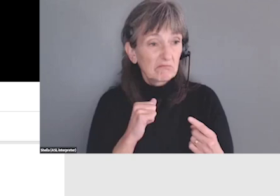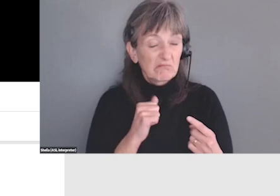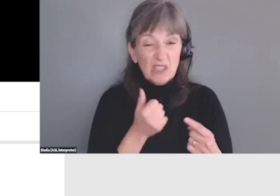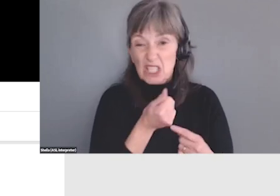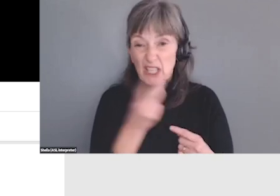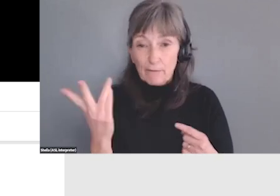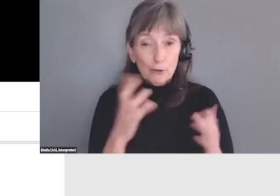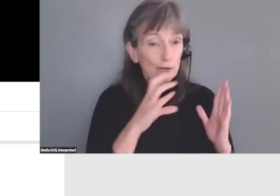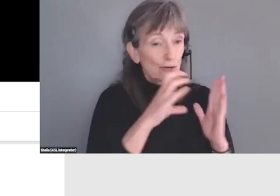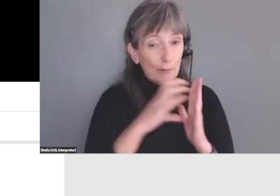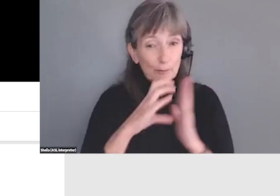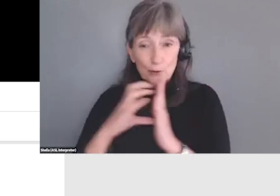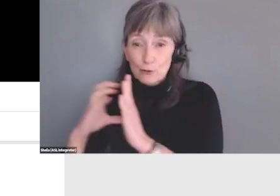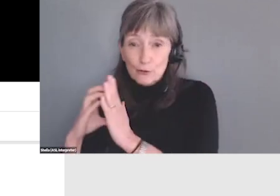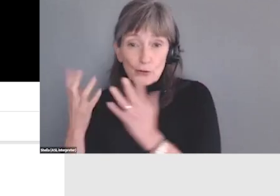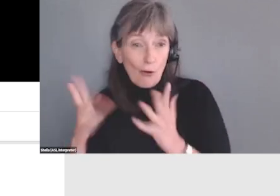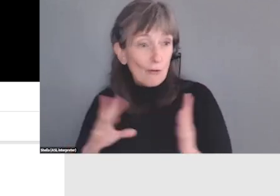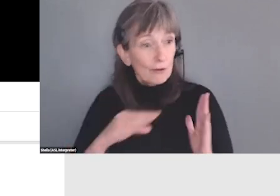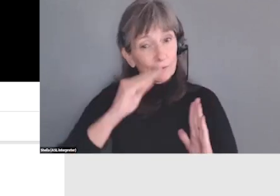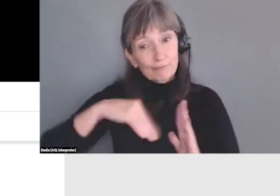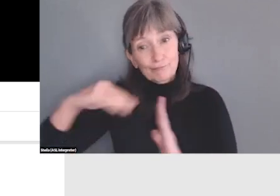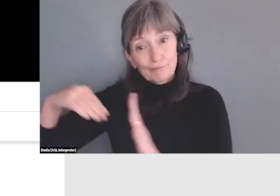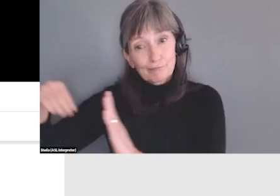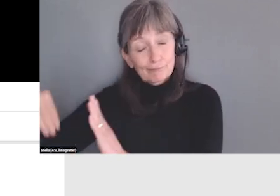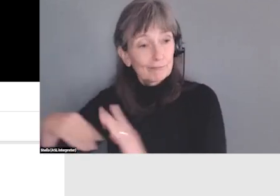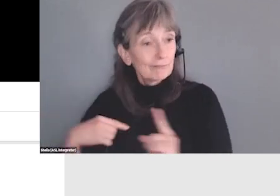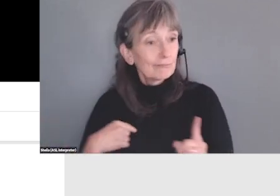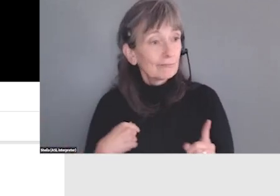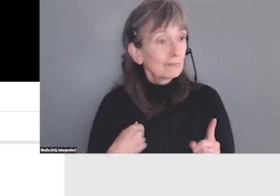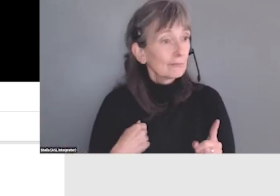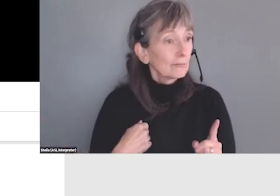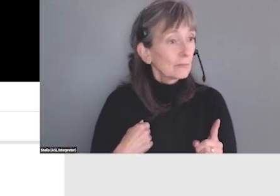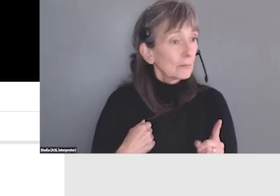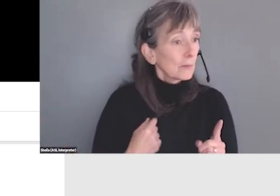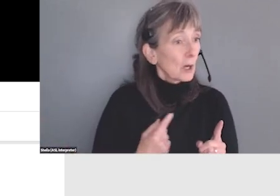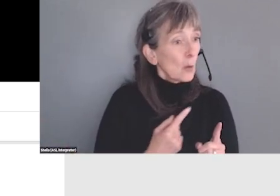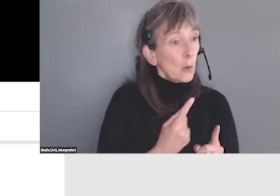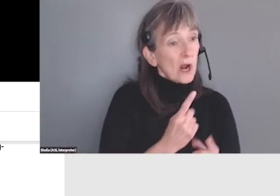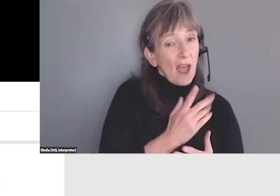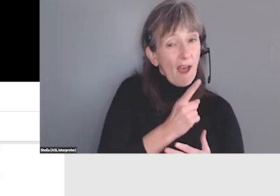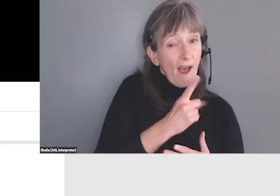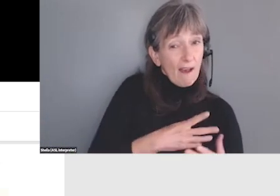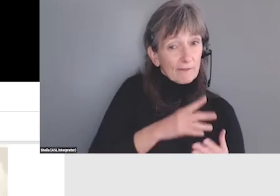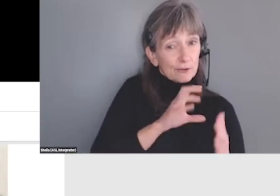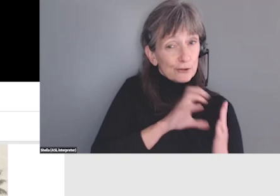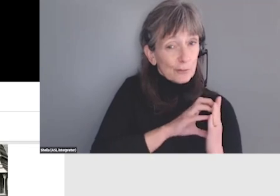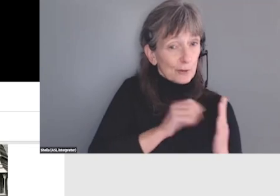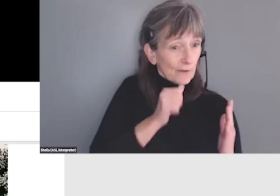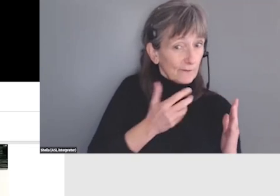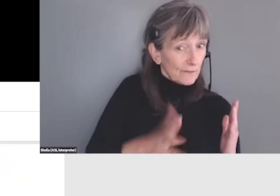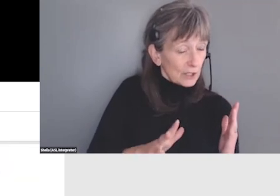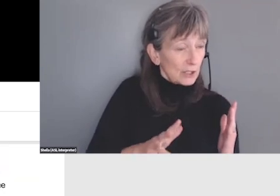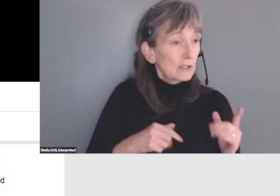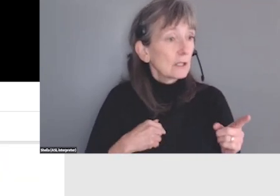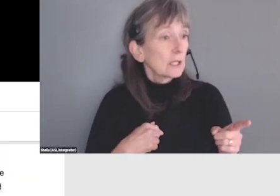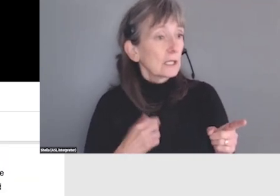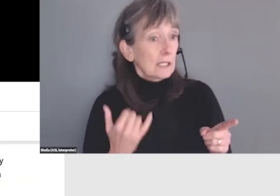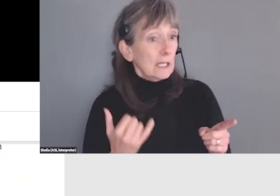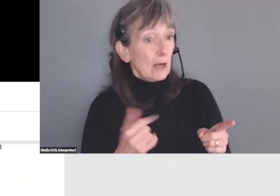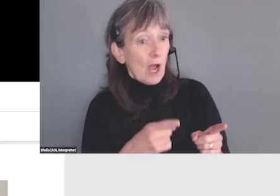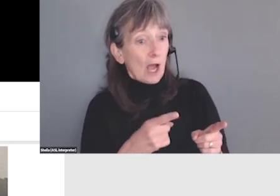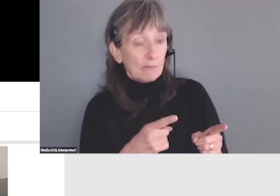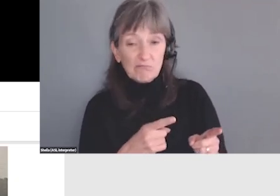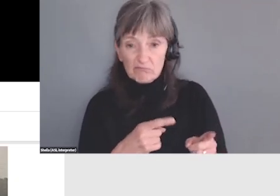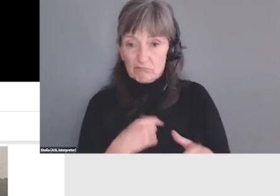a number of chapters here and one part. And I'm in the process of creating this book. I've added some